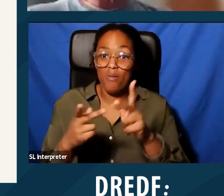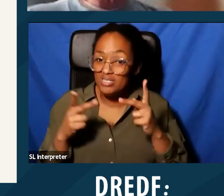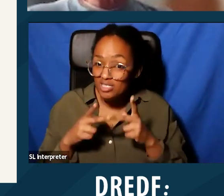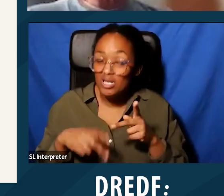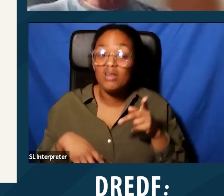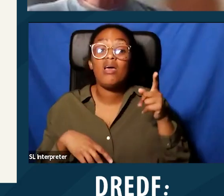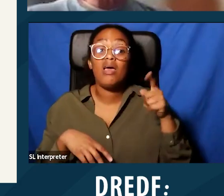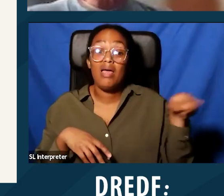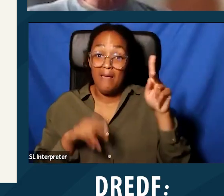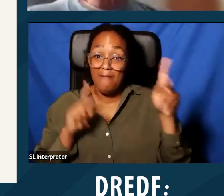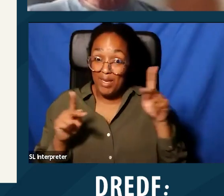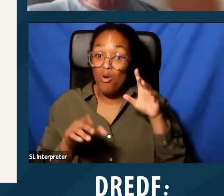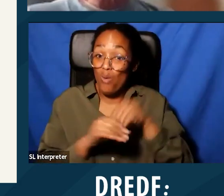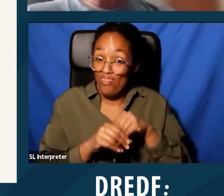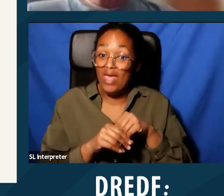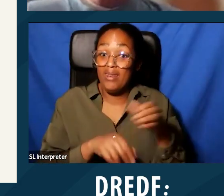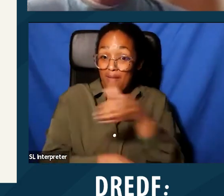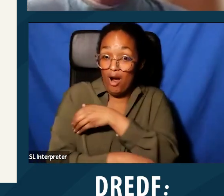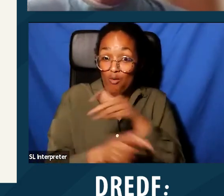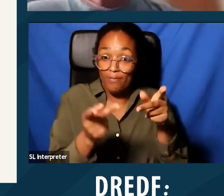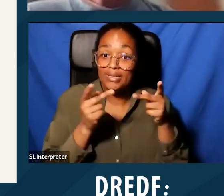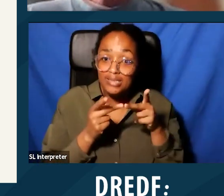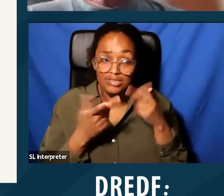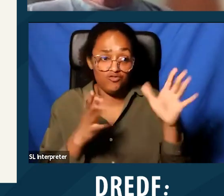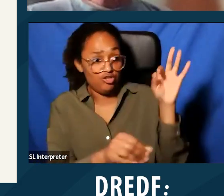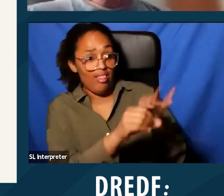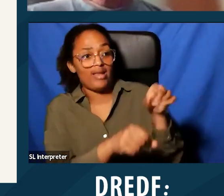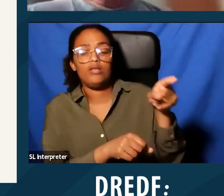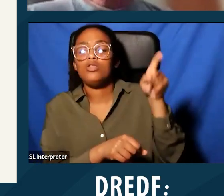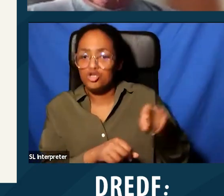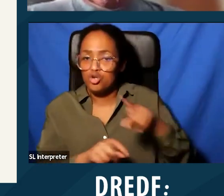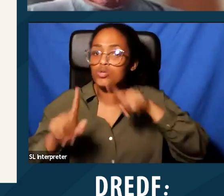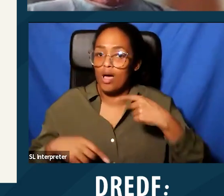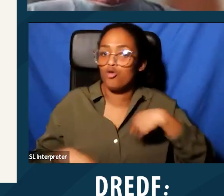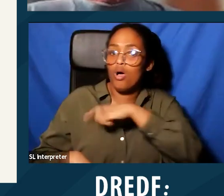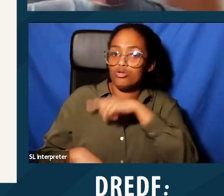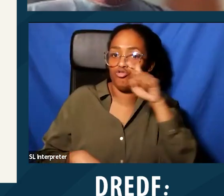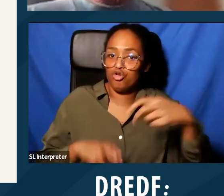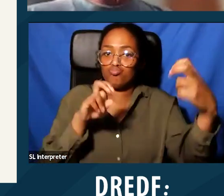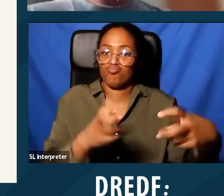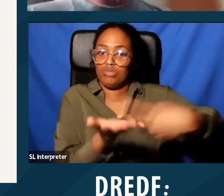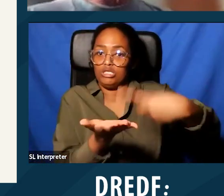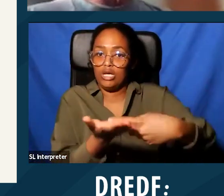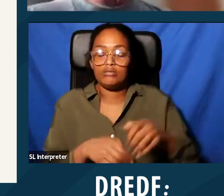people are supposed to be responsive. And I'm saying this because in my state, in Kansas, more